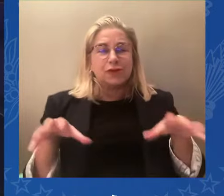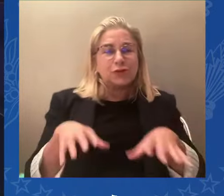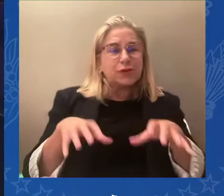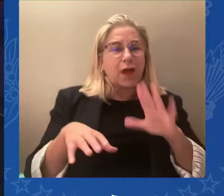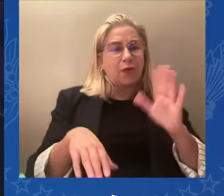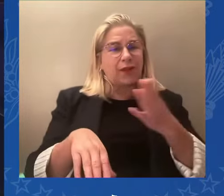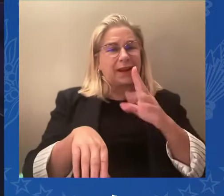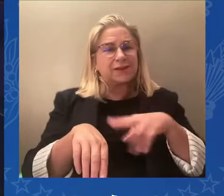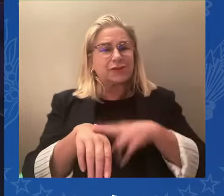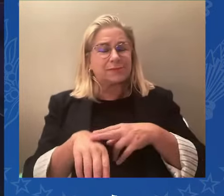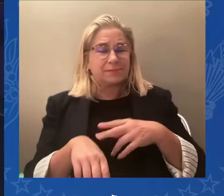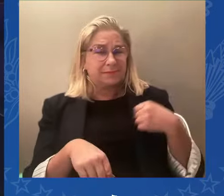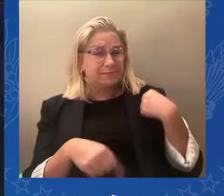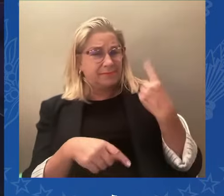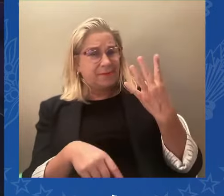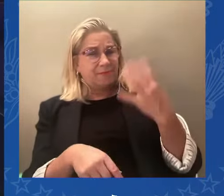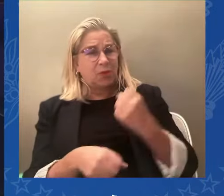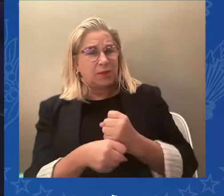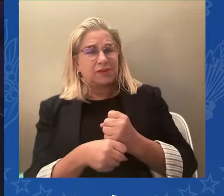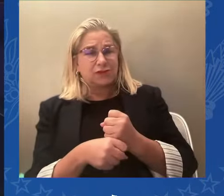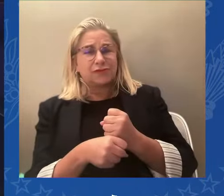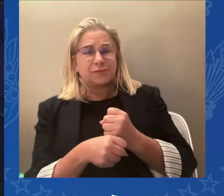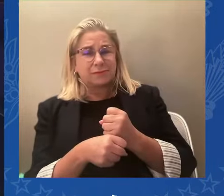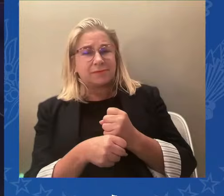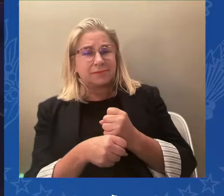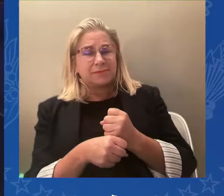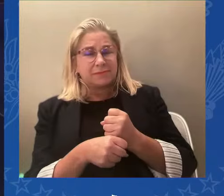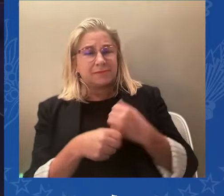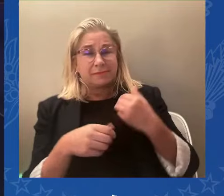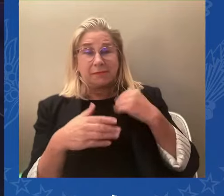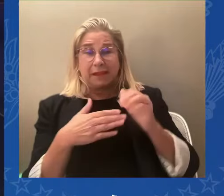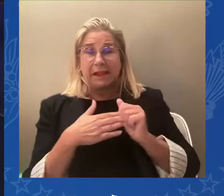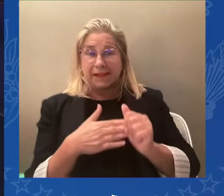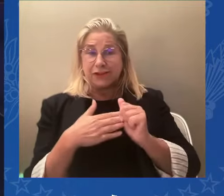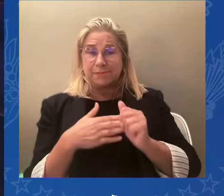in Black America ever in all of American history. But let’s be clear.